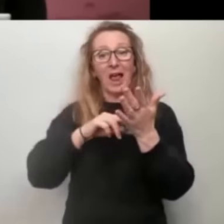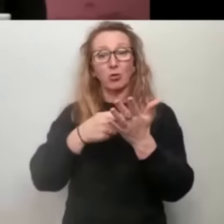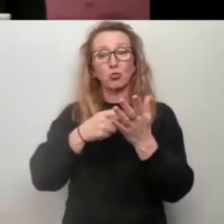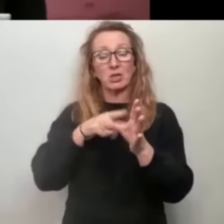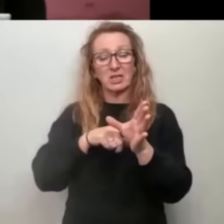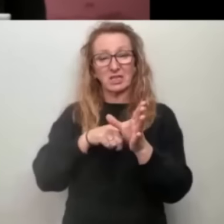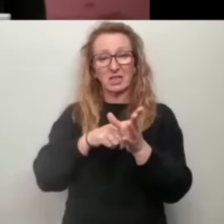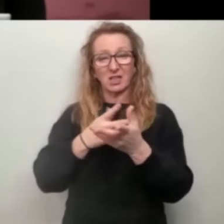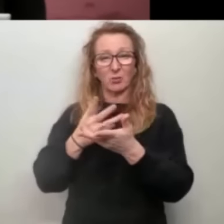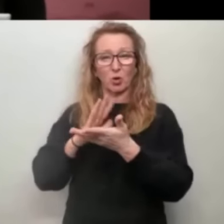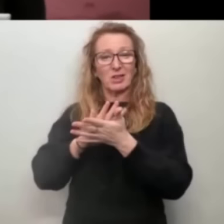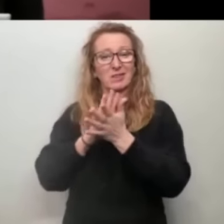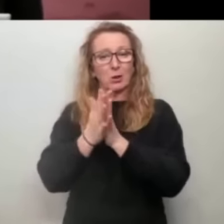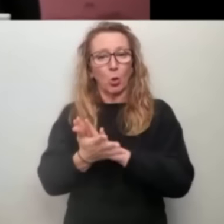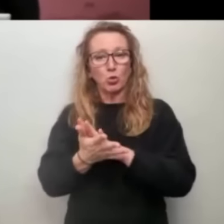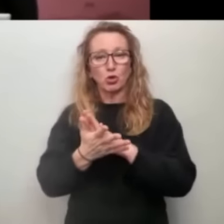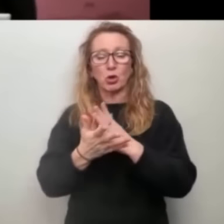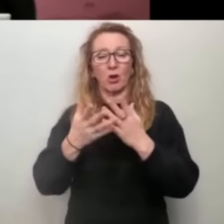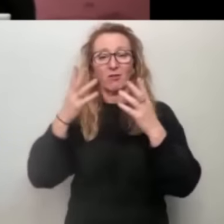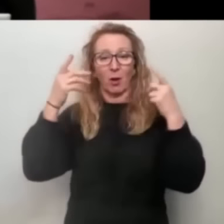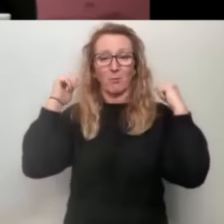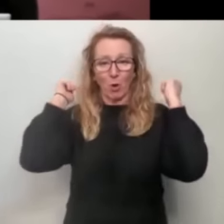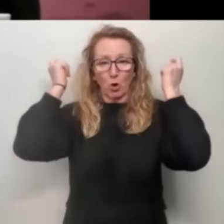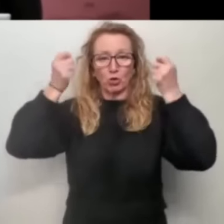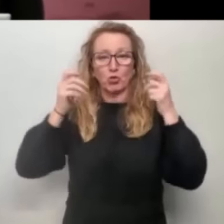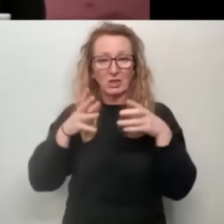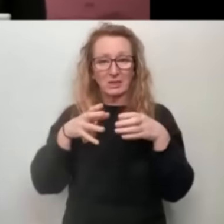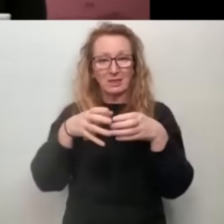of the monasteries, which saw the wholesale redistribution